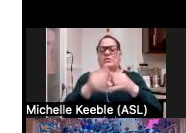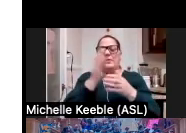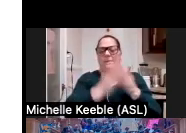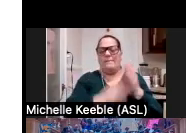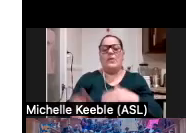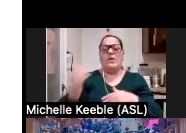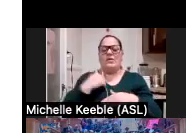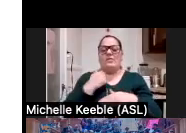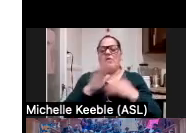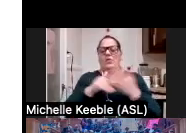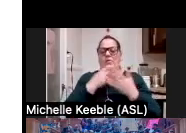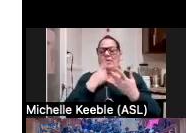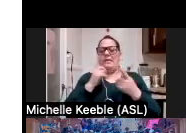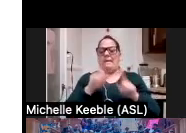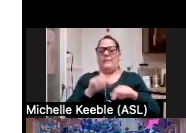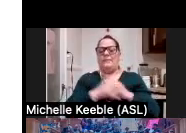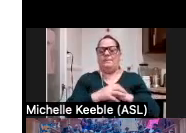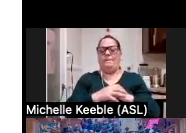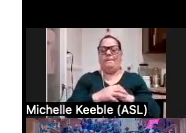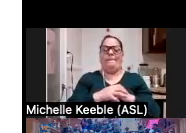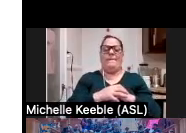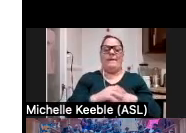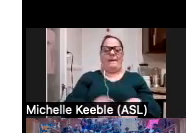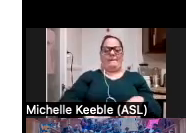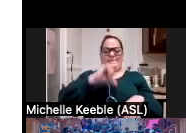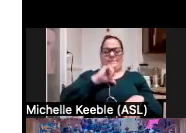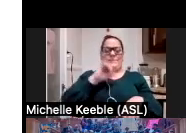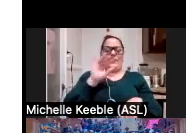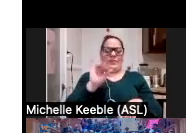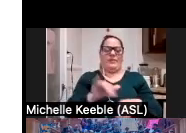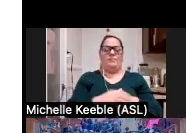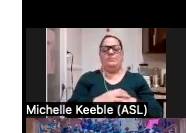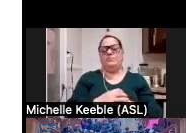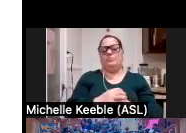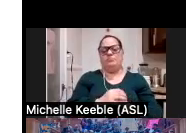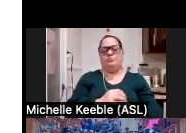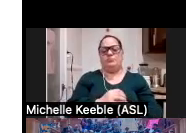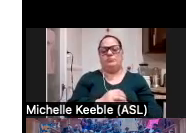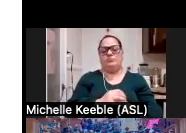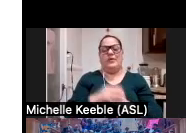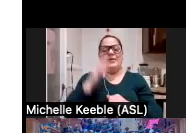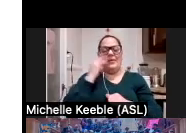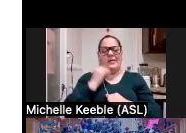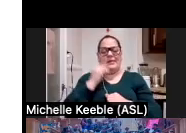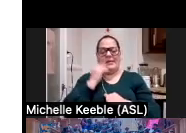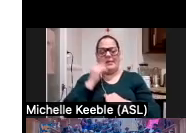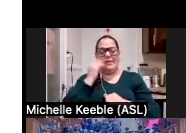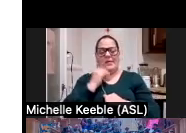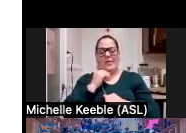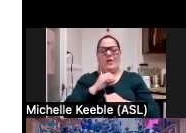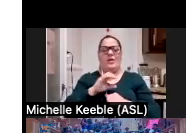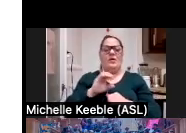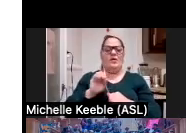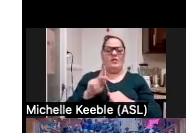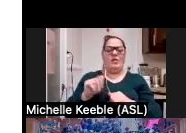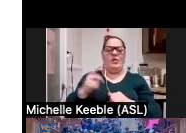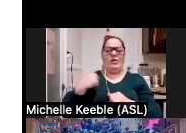somewhere. So, um, I'm proud of that and, um, I think my experiences of CUNY position me well,